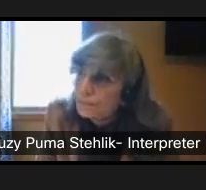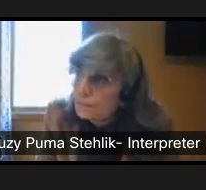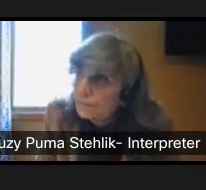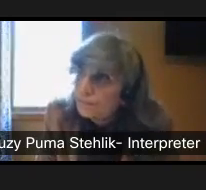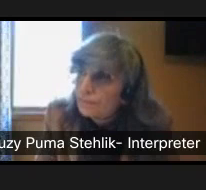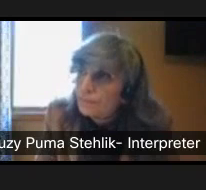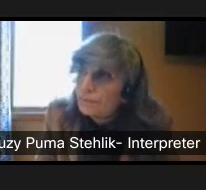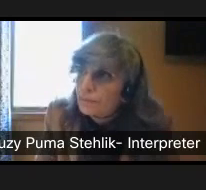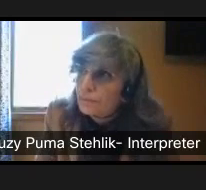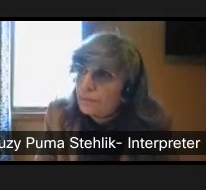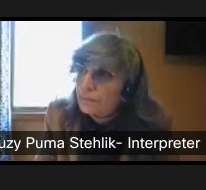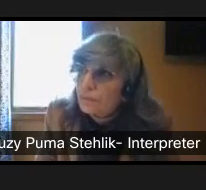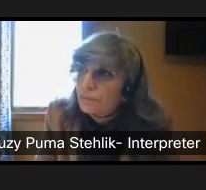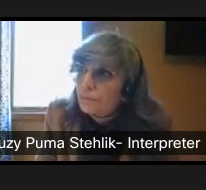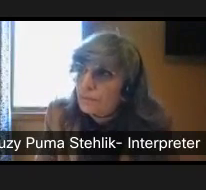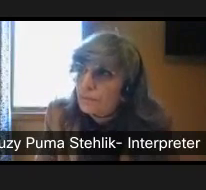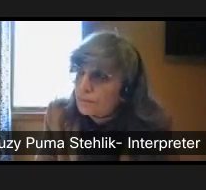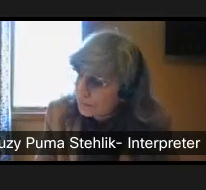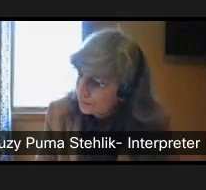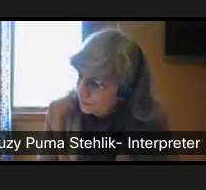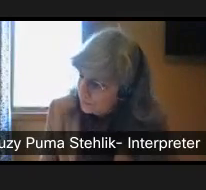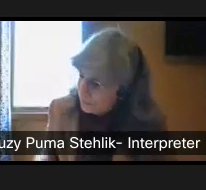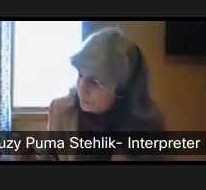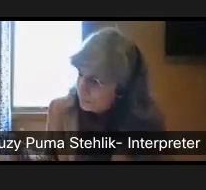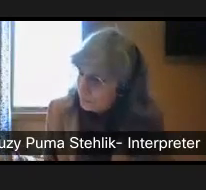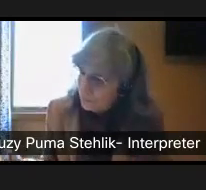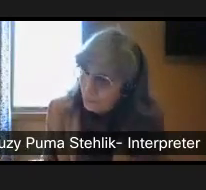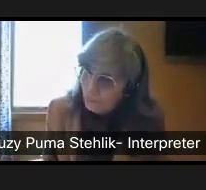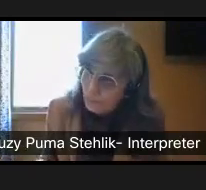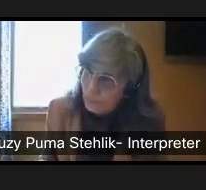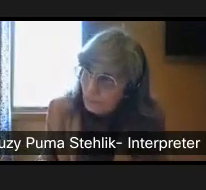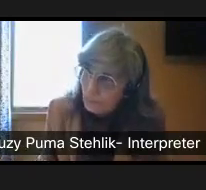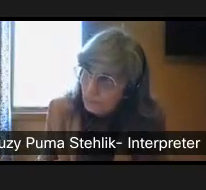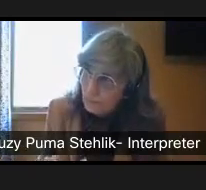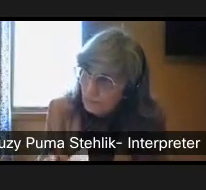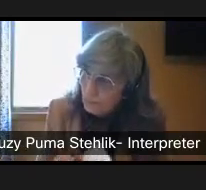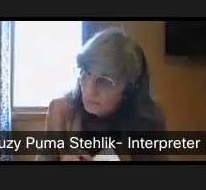The 2nd means shall be directly to a fire date.